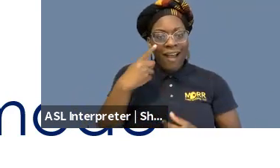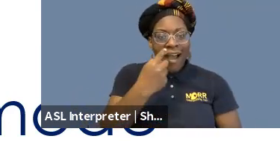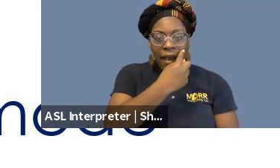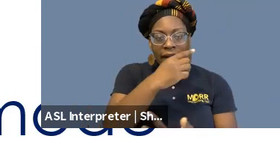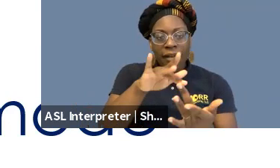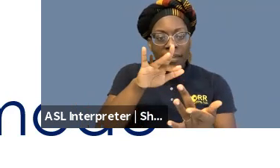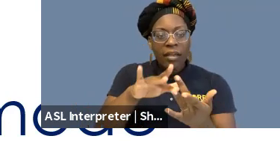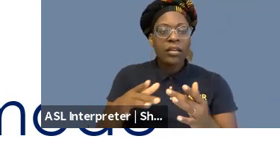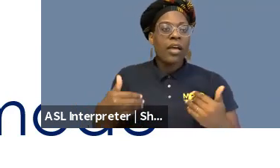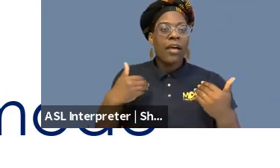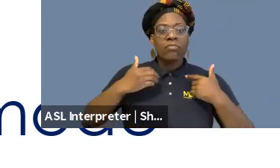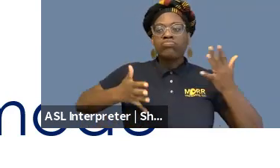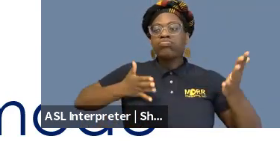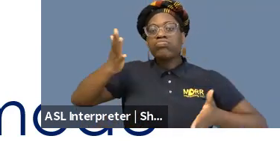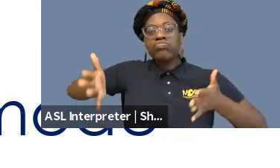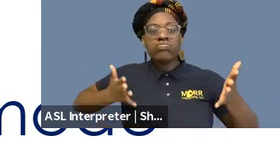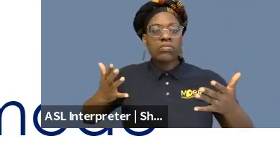and how the student uses their physical classroom space.